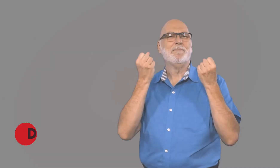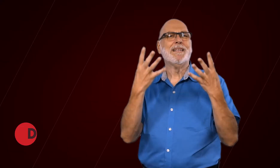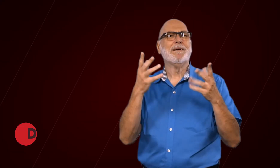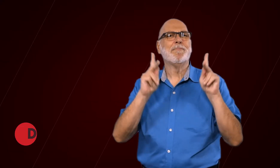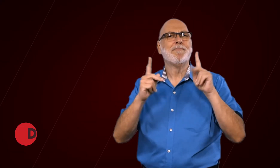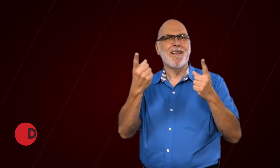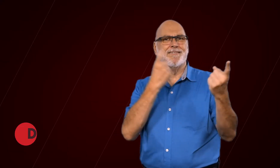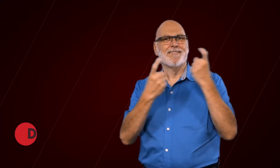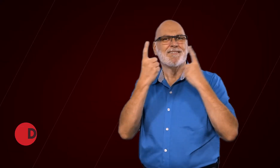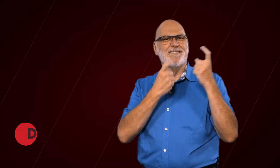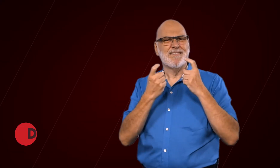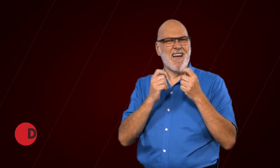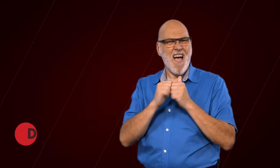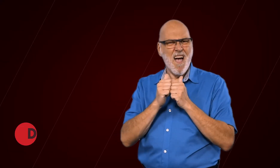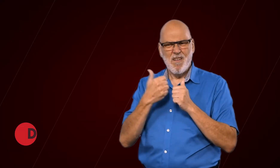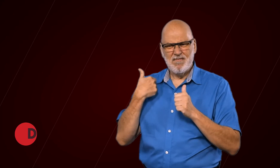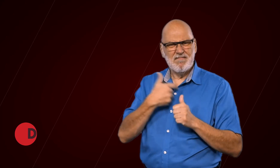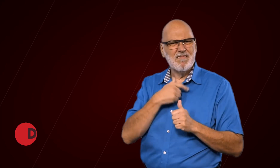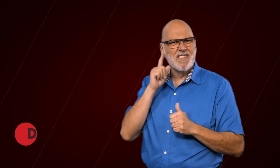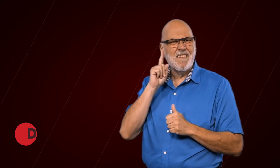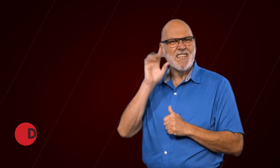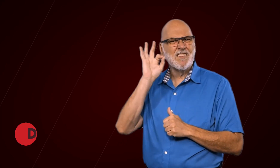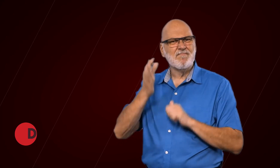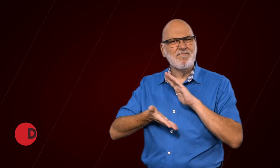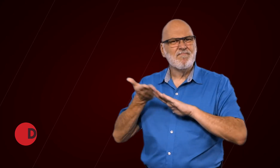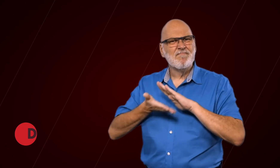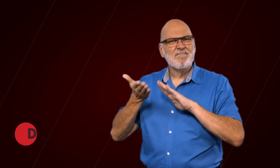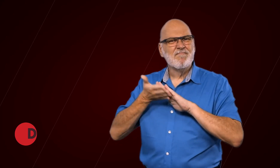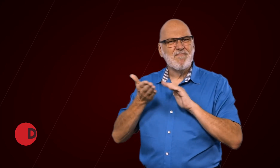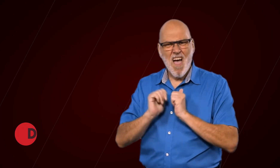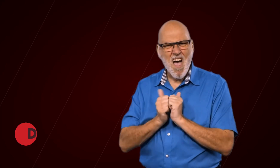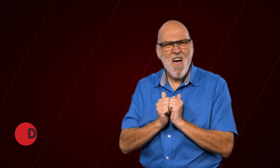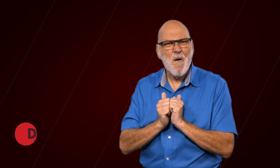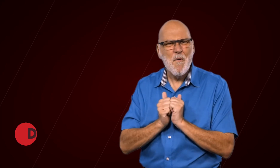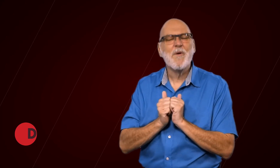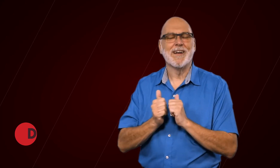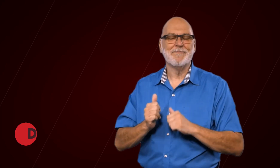[Anselmo]: How does DeafDots operate?